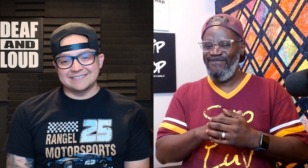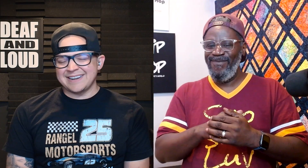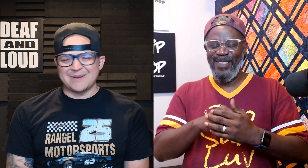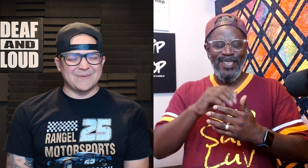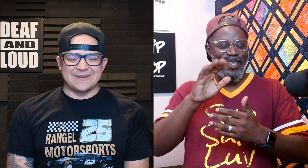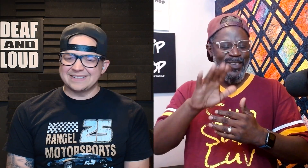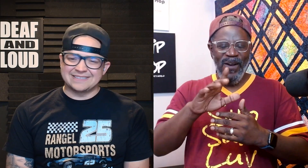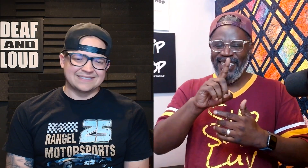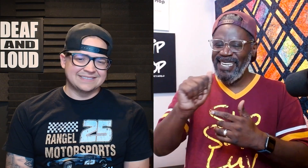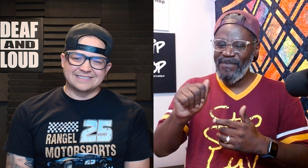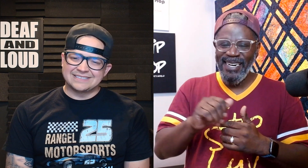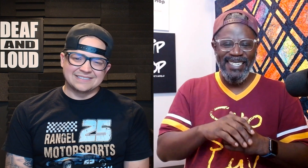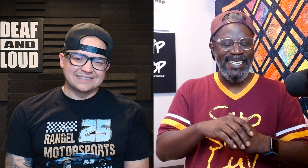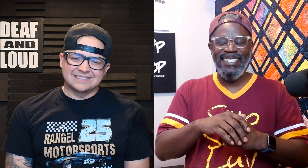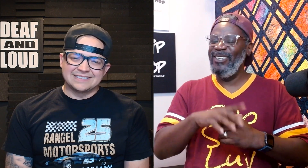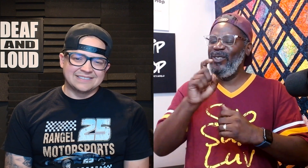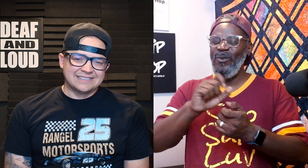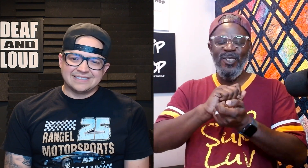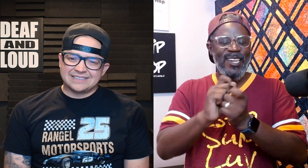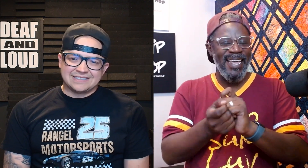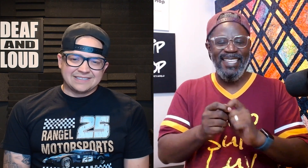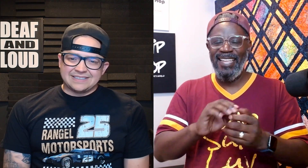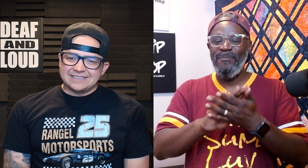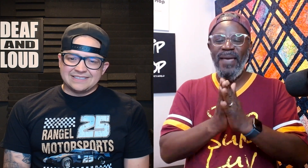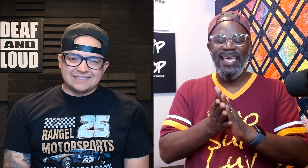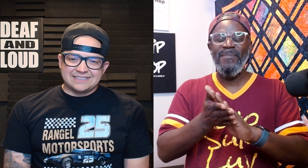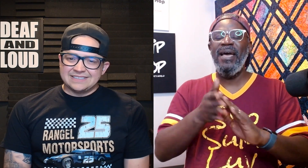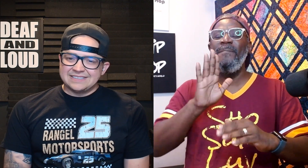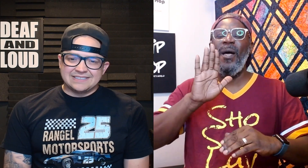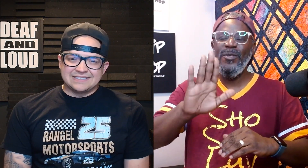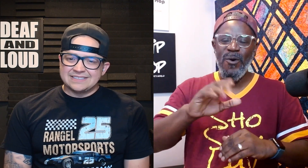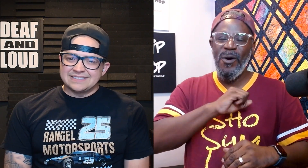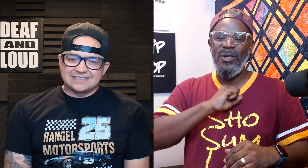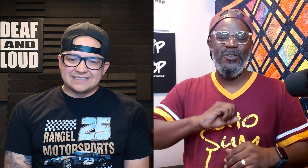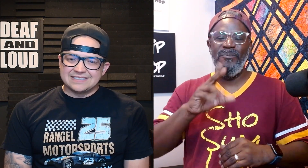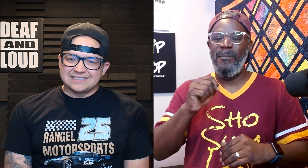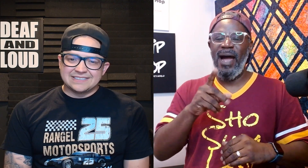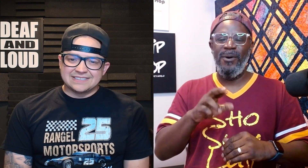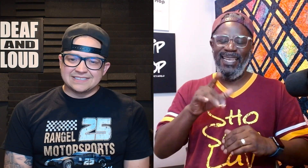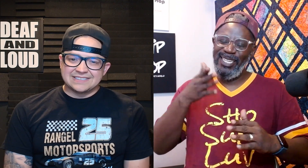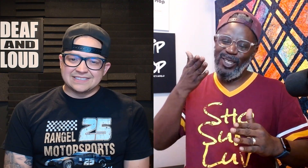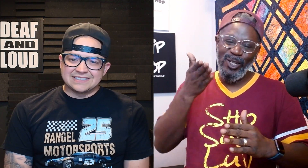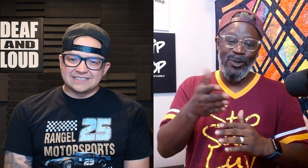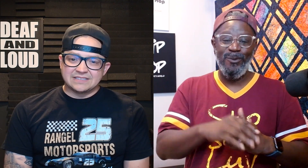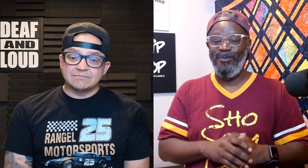No. - Your disability, you change that to make it become your superpower. It's you.